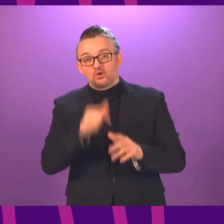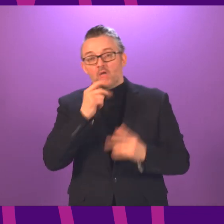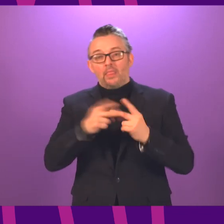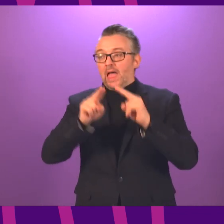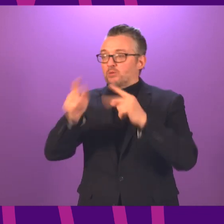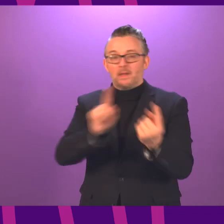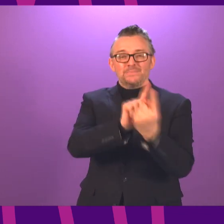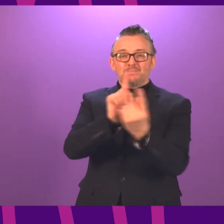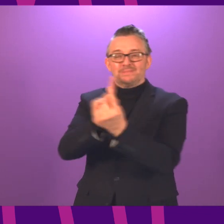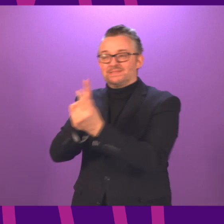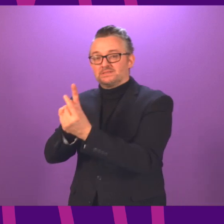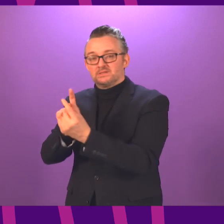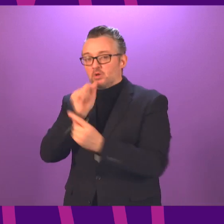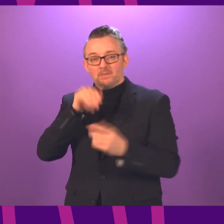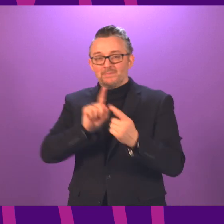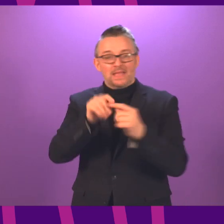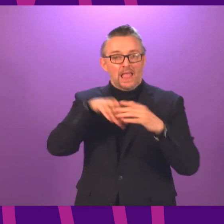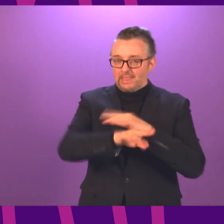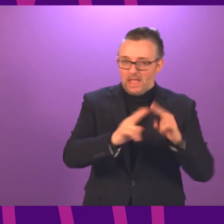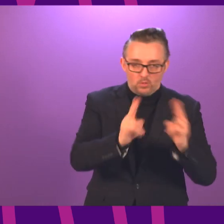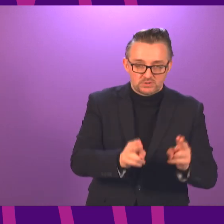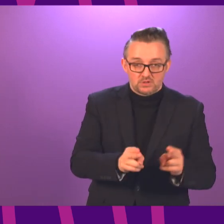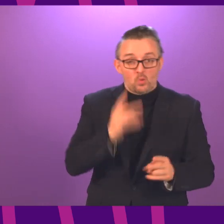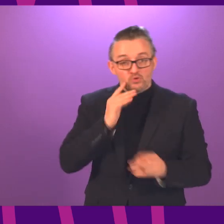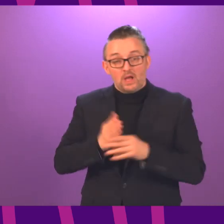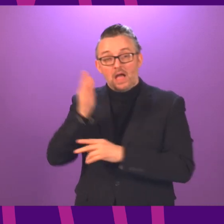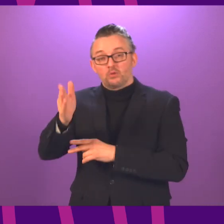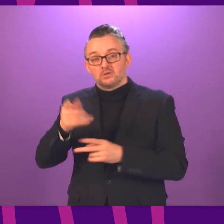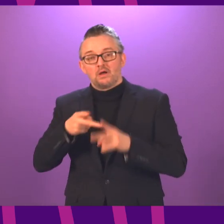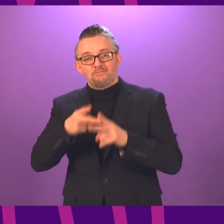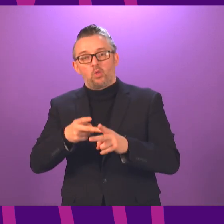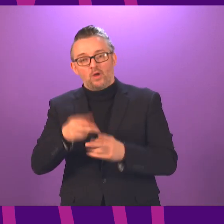other households indoors and follow the FACTS advice when you are out and about. Please